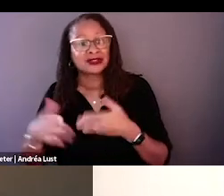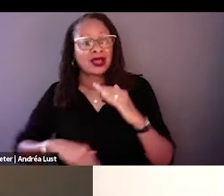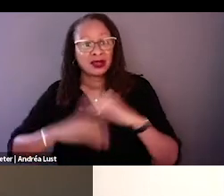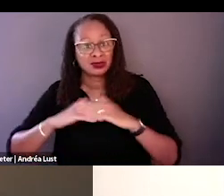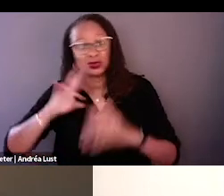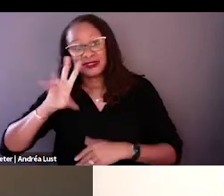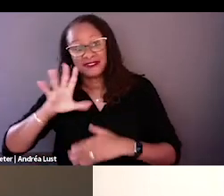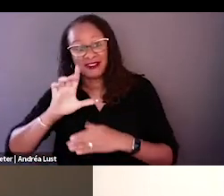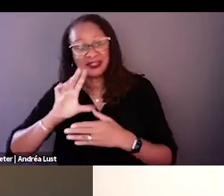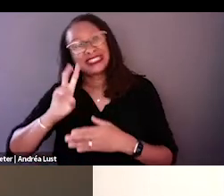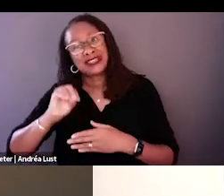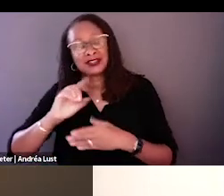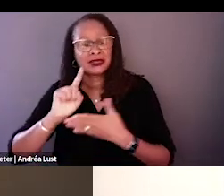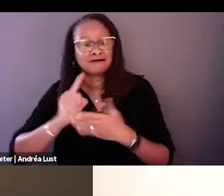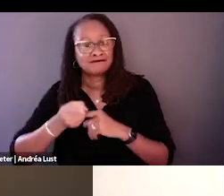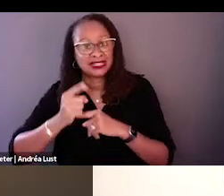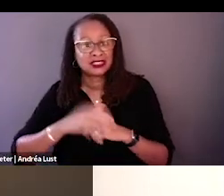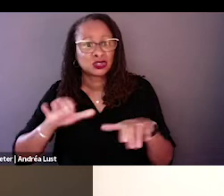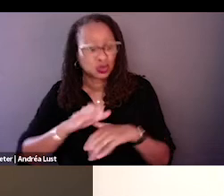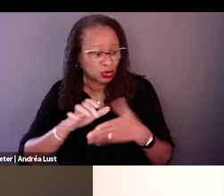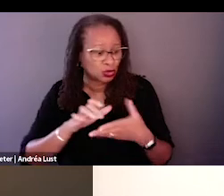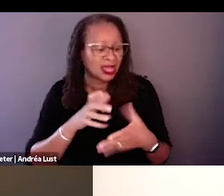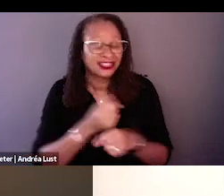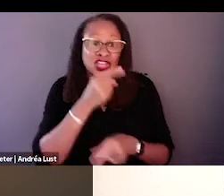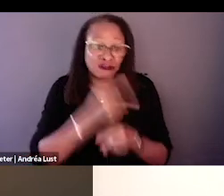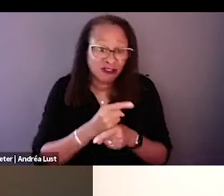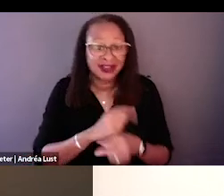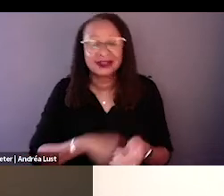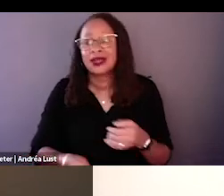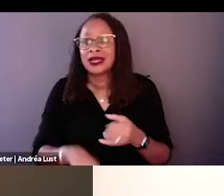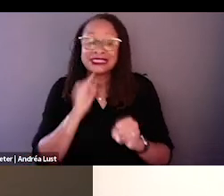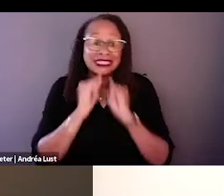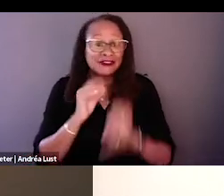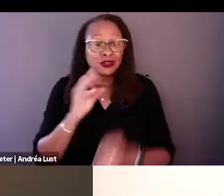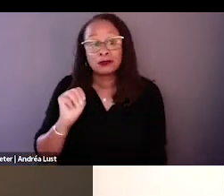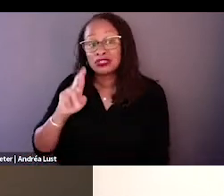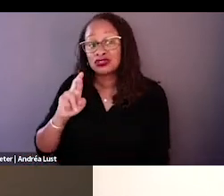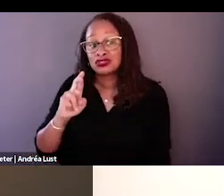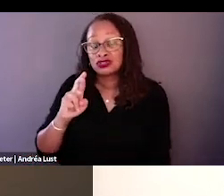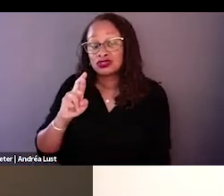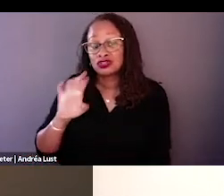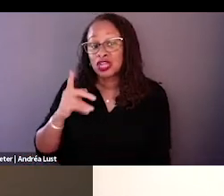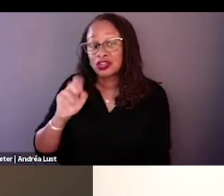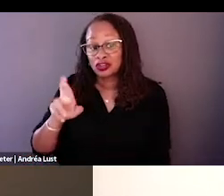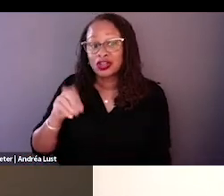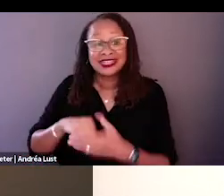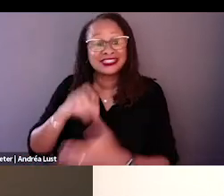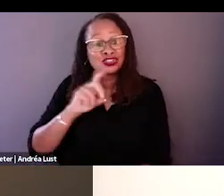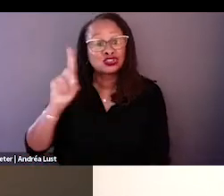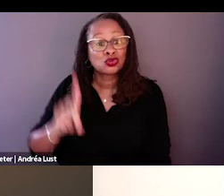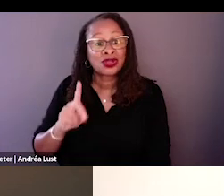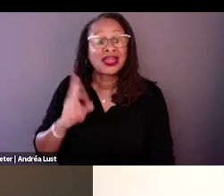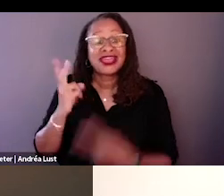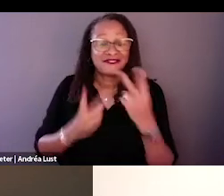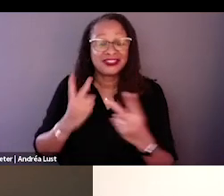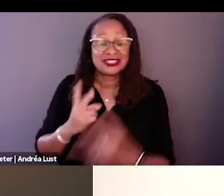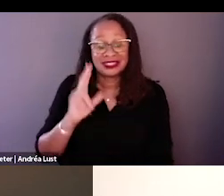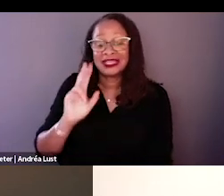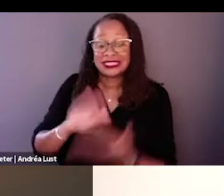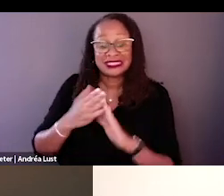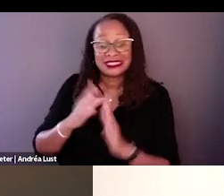I thought the costumes of the women, the patterns, so I contacted a costume designer from the museum